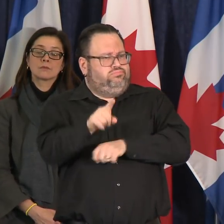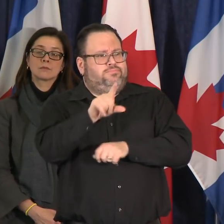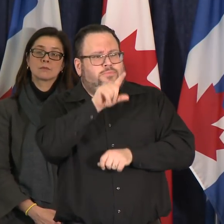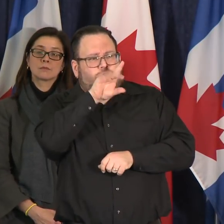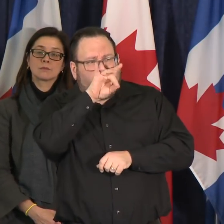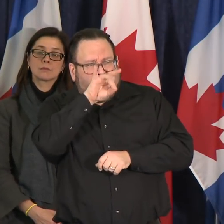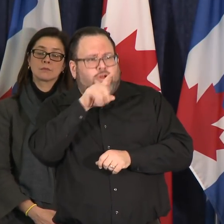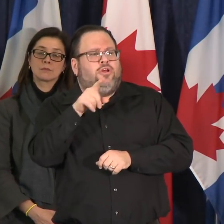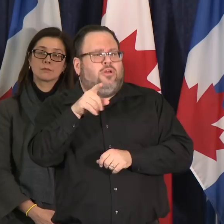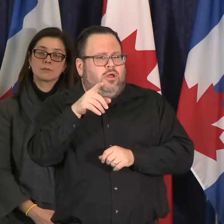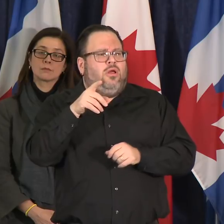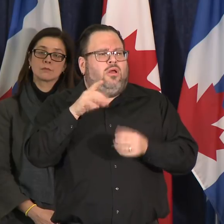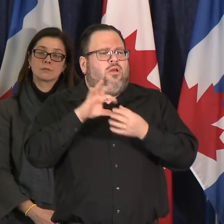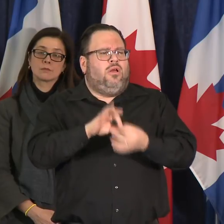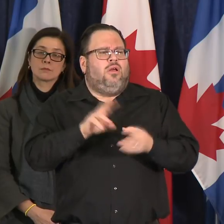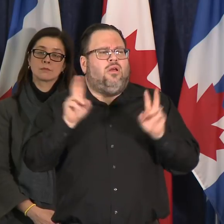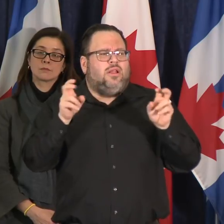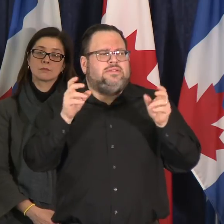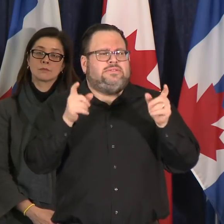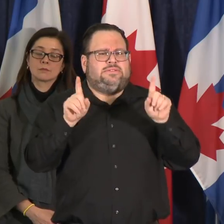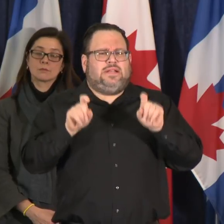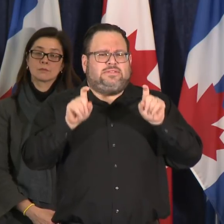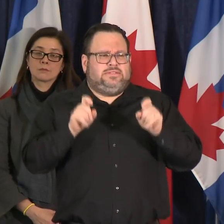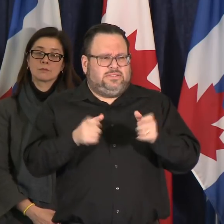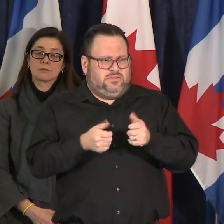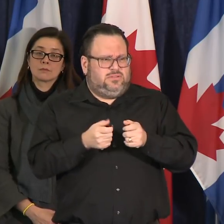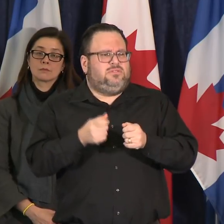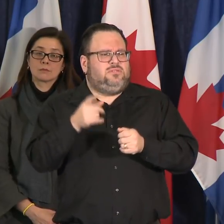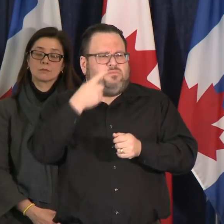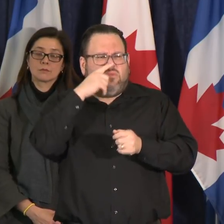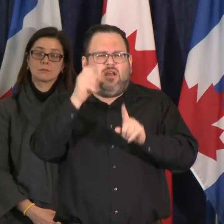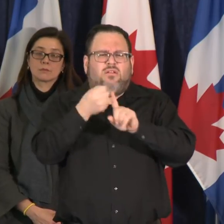elaborate what are in these test kits what are cut type of scams are these and